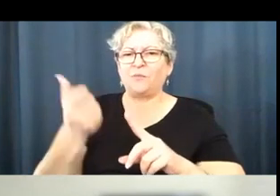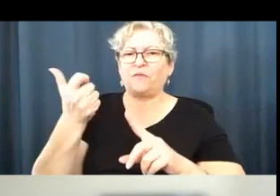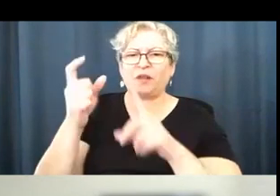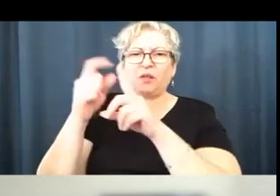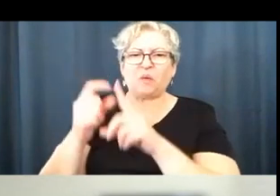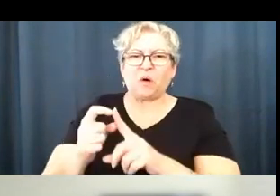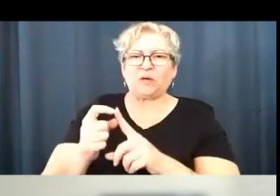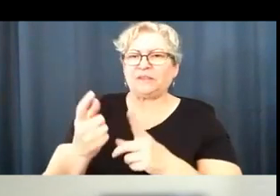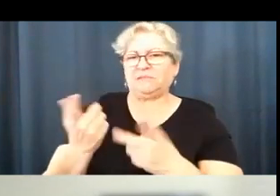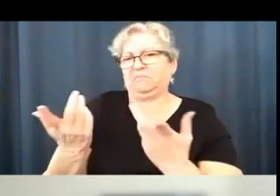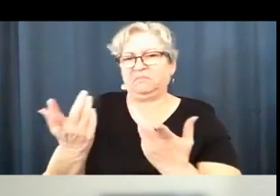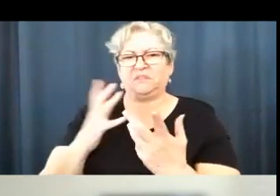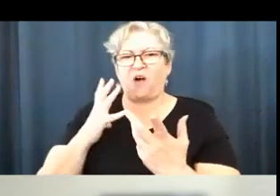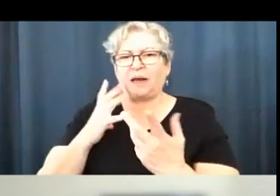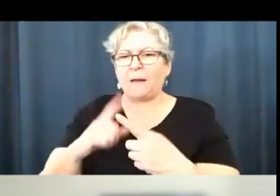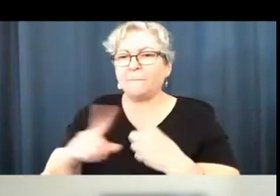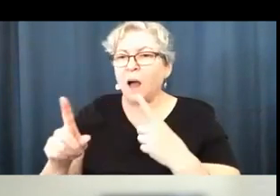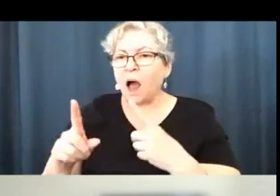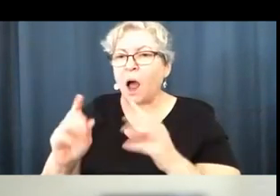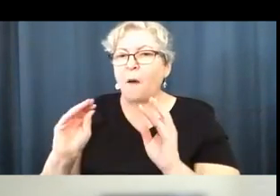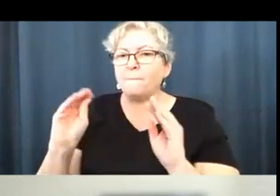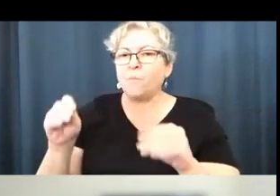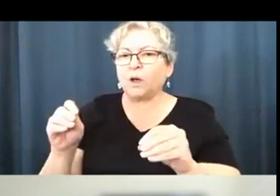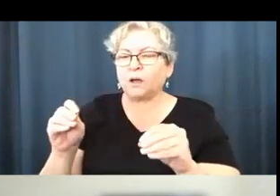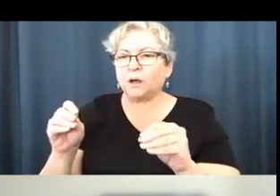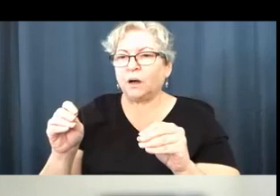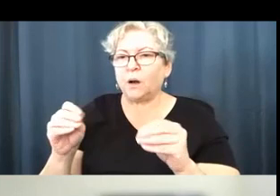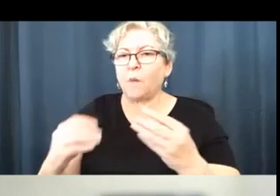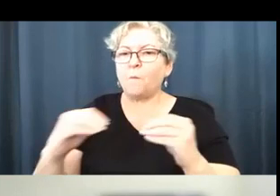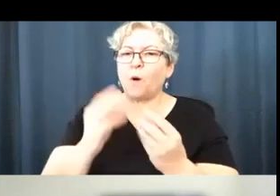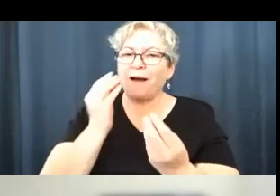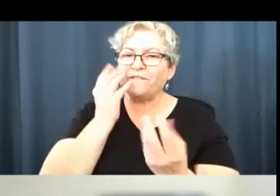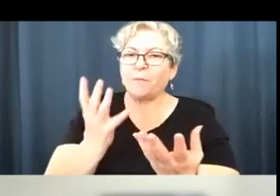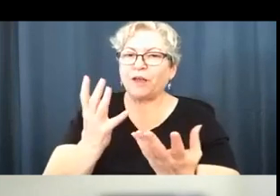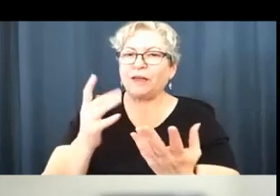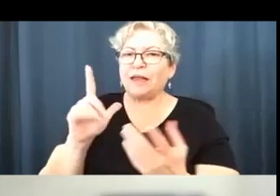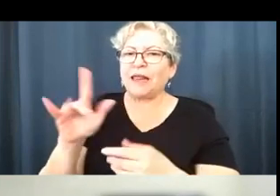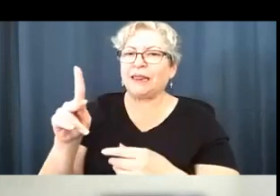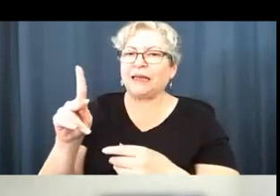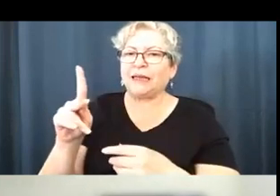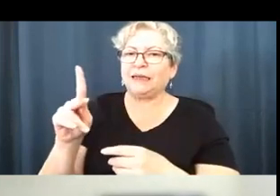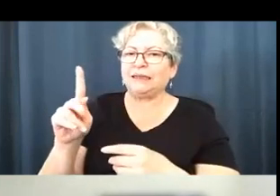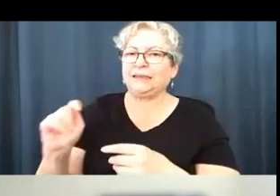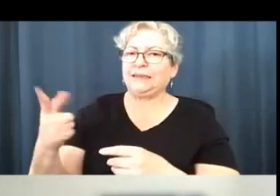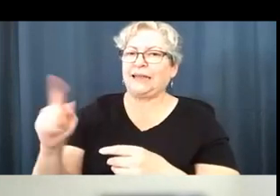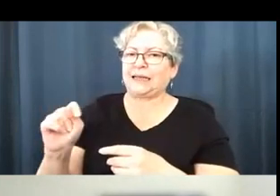but then putting more information in the link text is good in most cases.